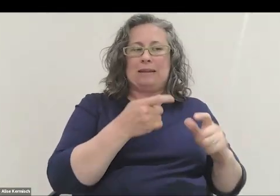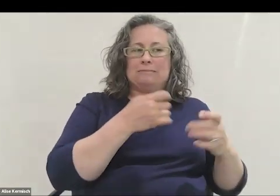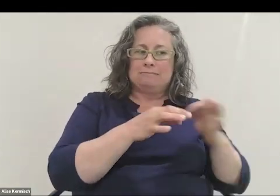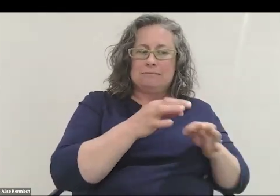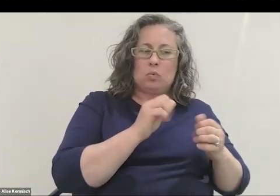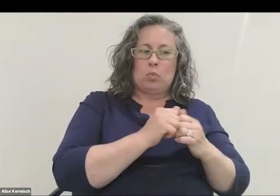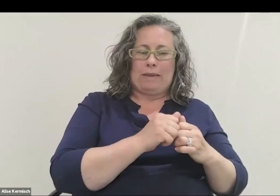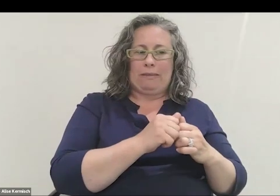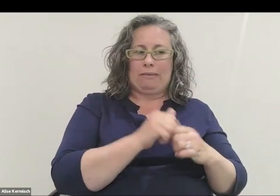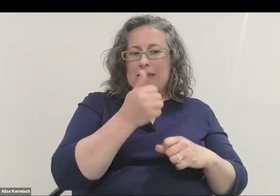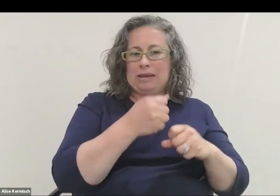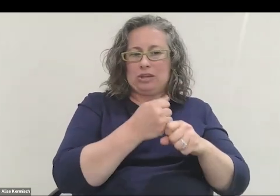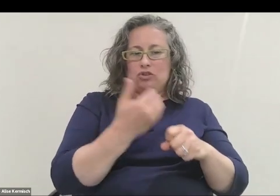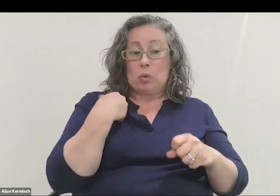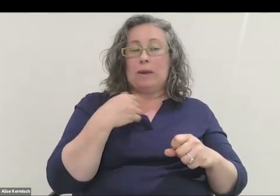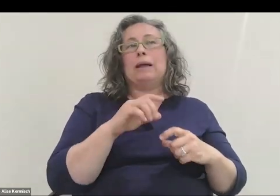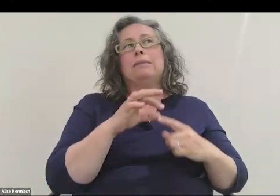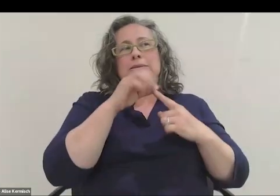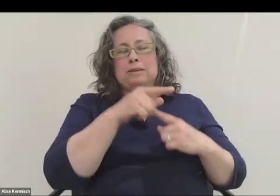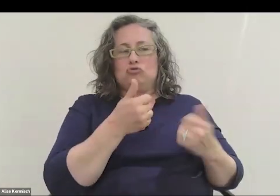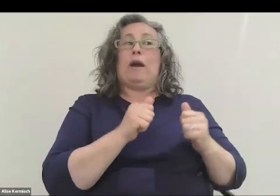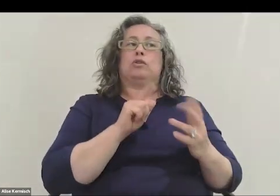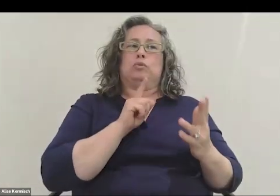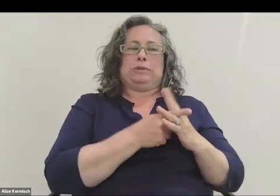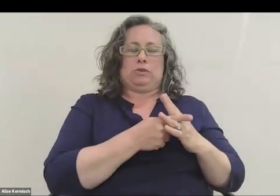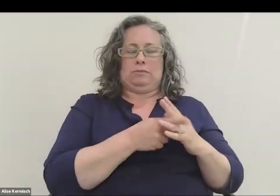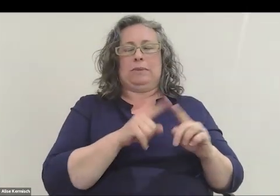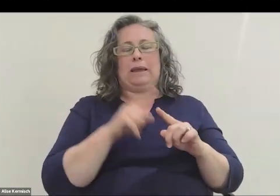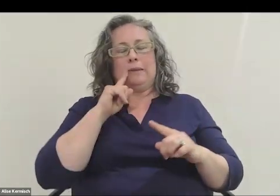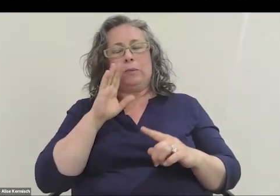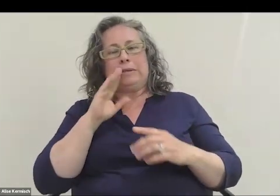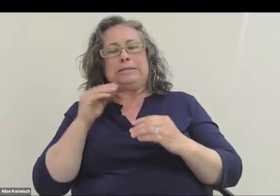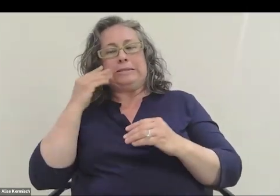unless if they were trying to be insulting. I think we'll see that change in the future.